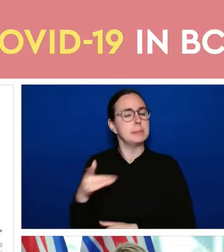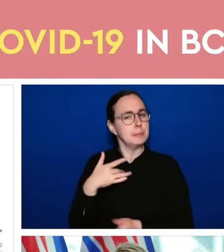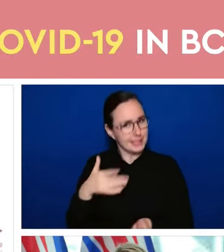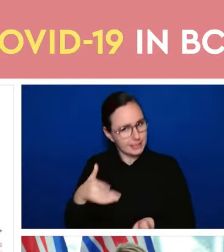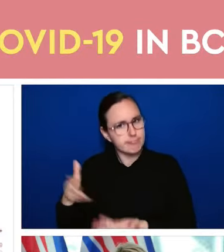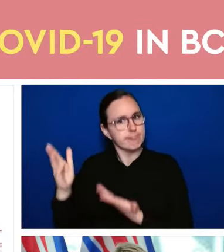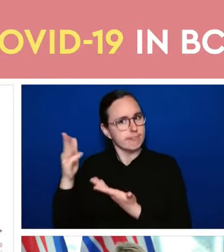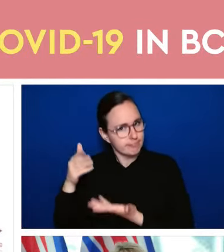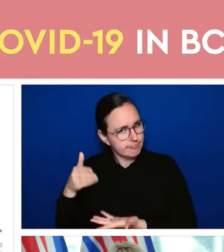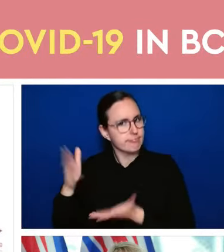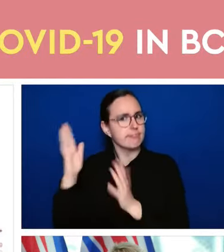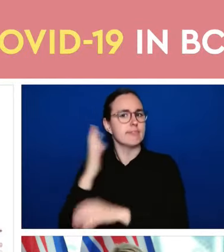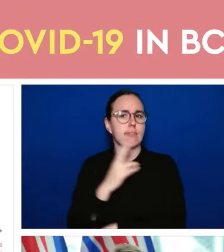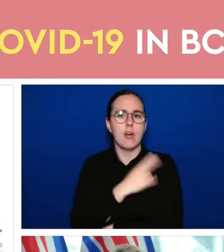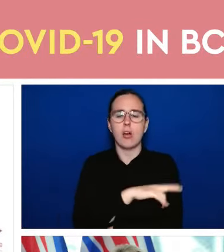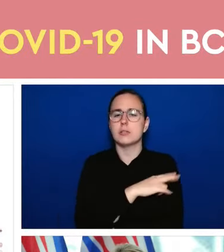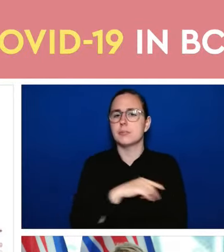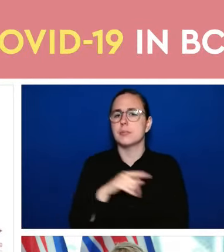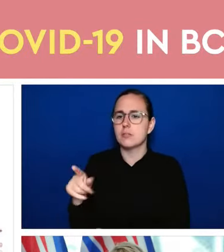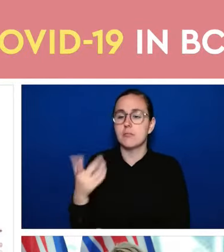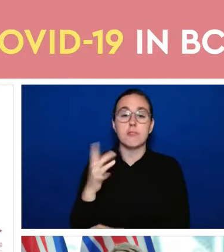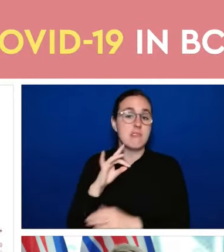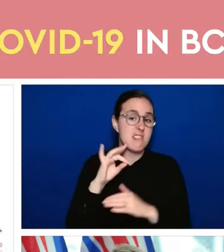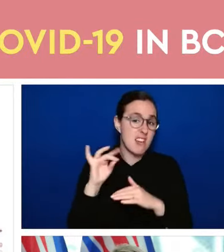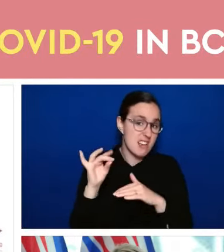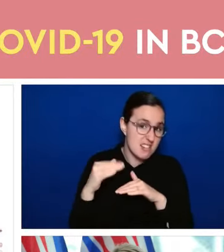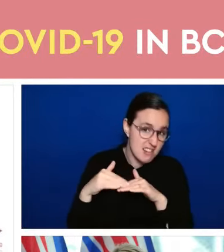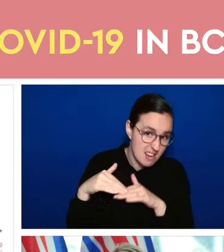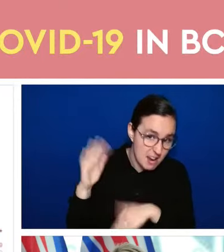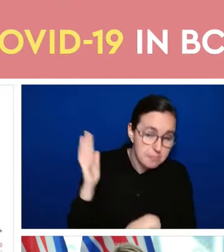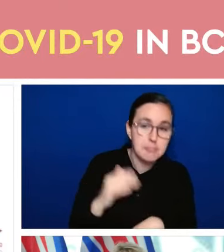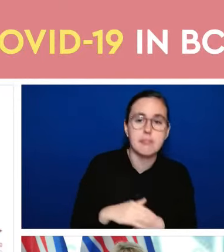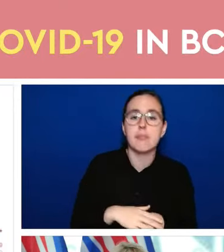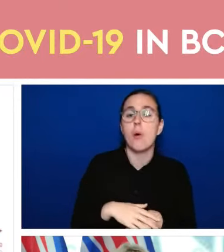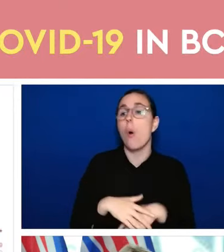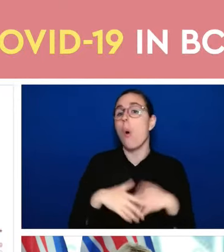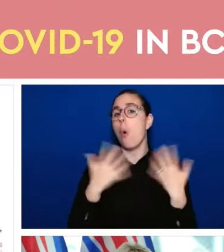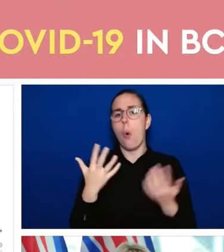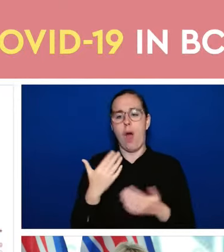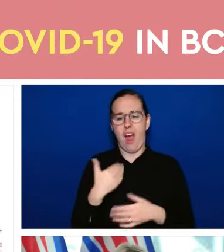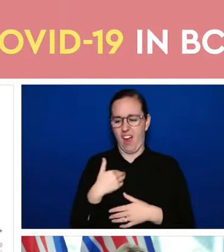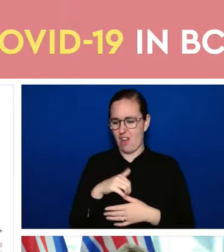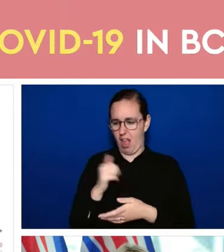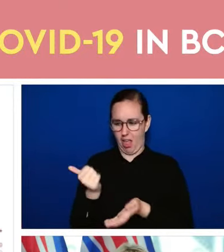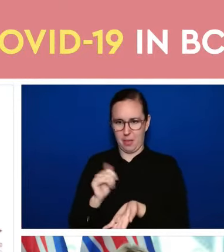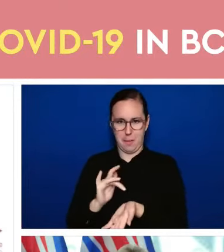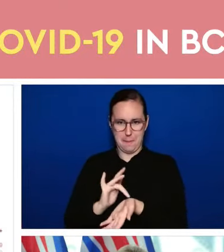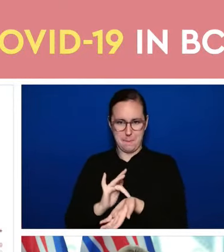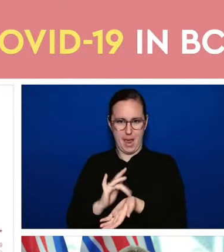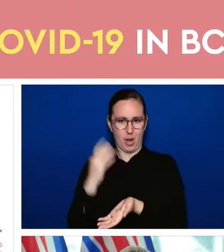compromising conditions transplant people undergoing cancer treatment. And that is